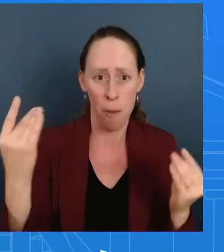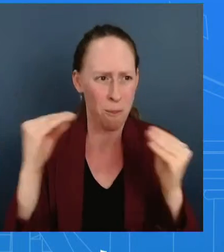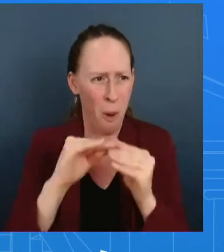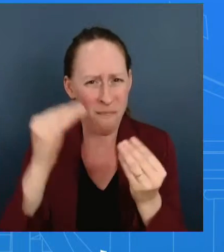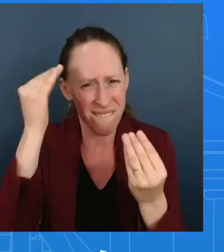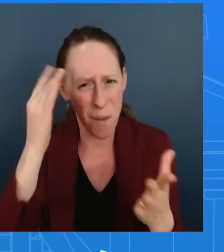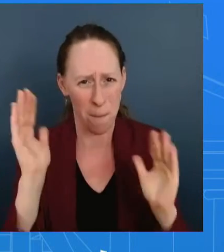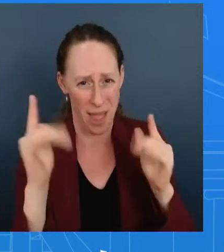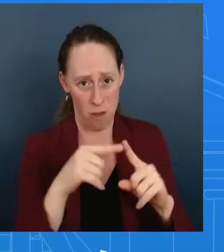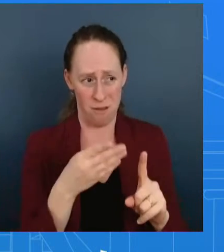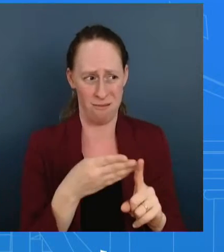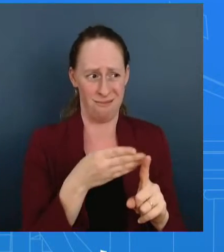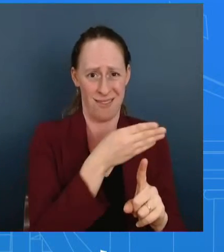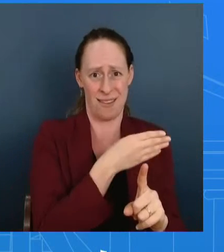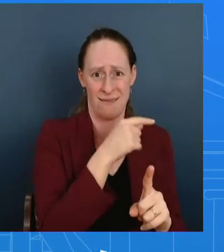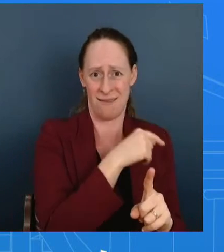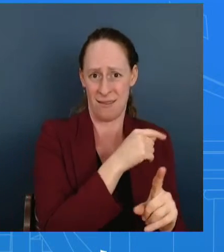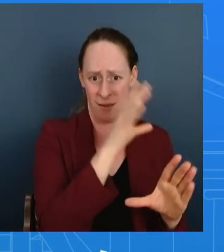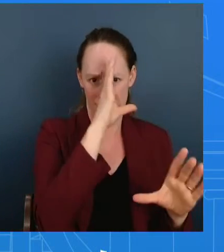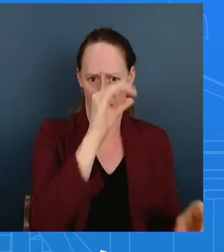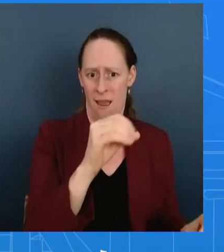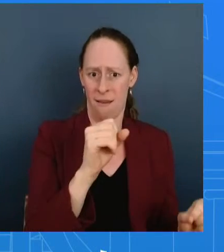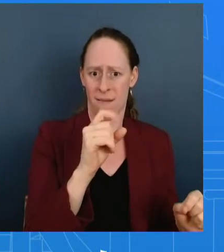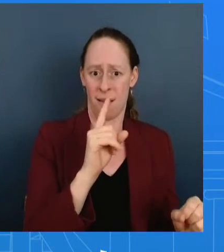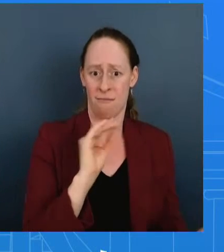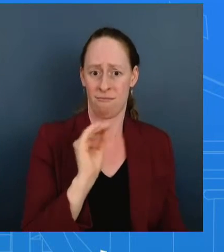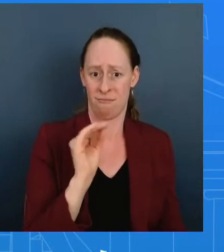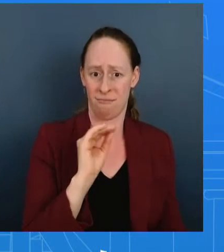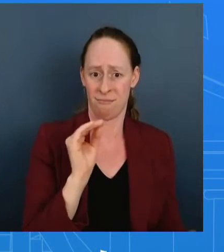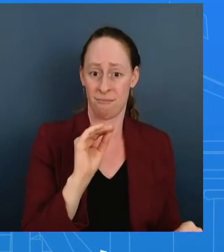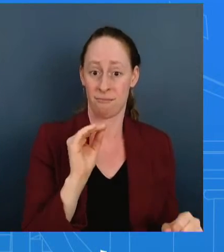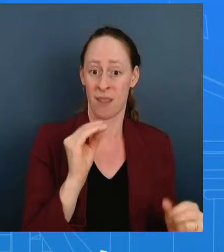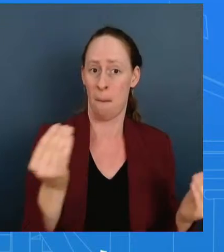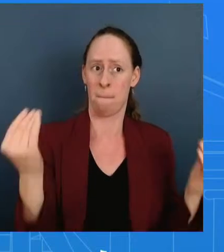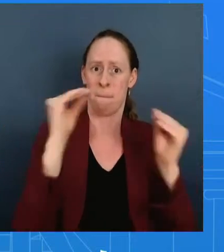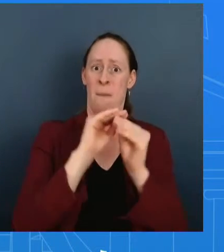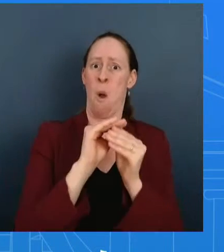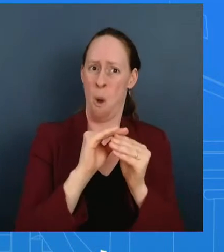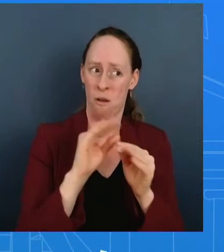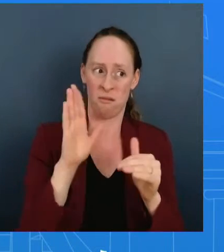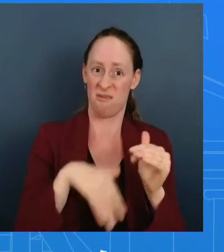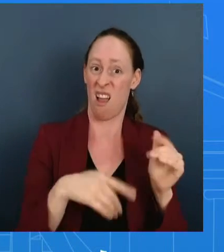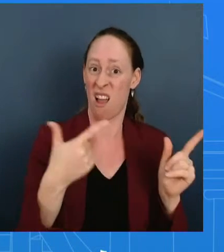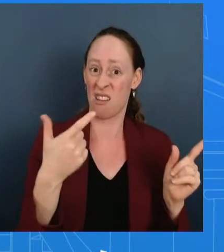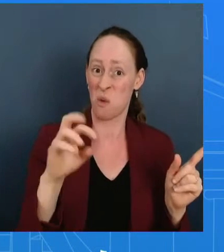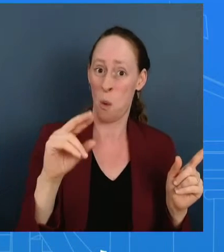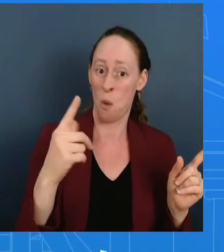George W. Bush did. It's in line with what Obama did. And so, it is comprehensive. It is out there.